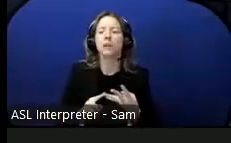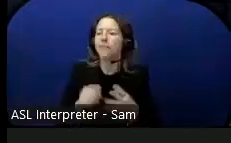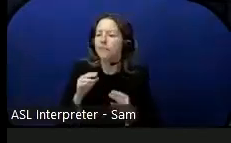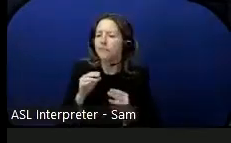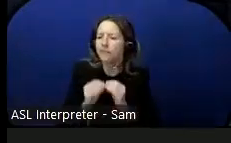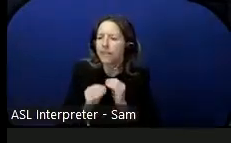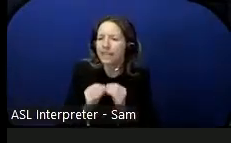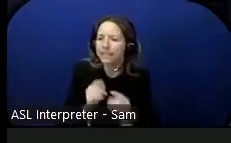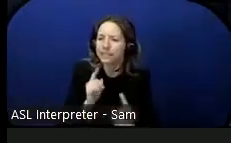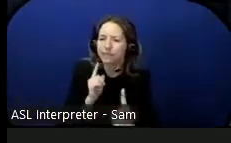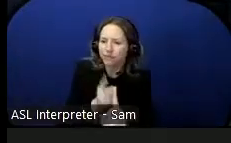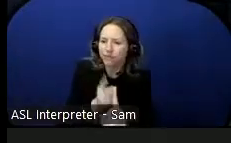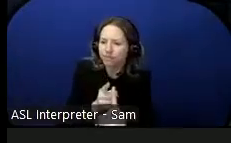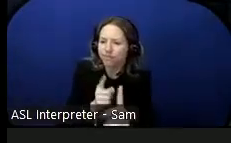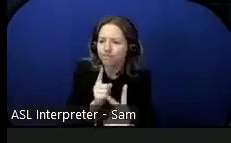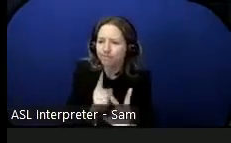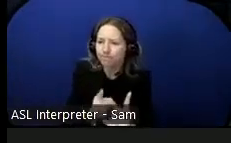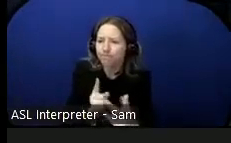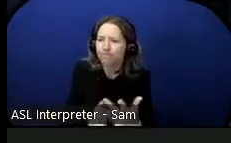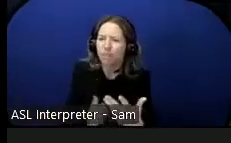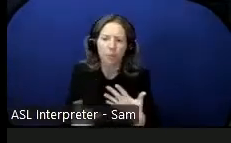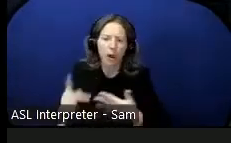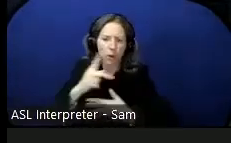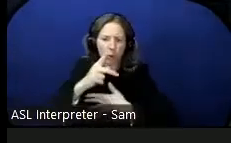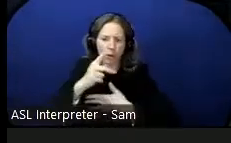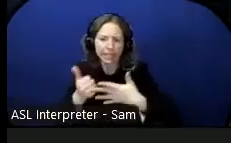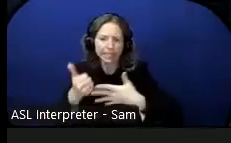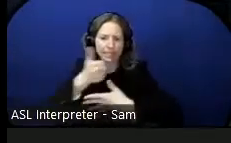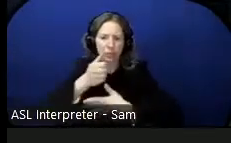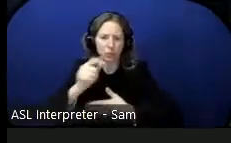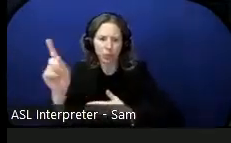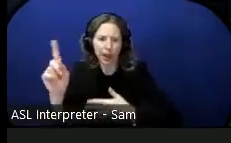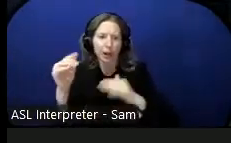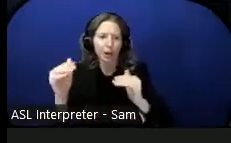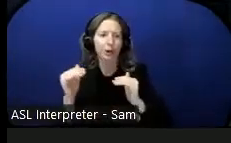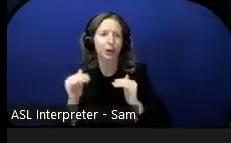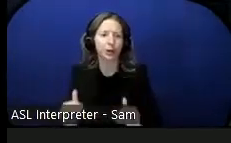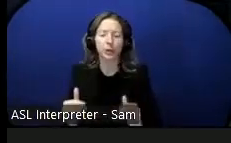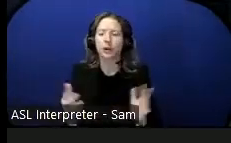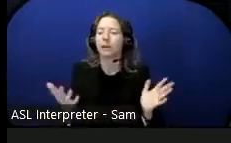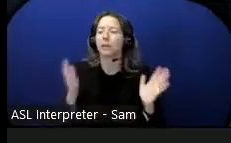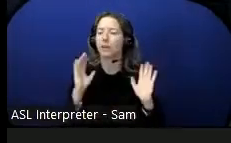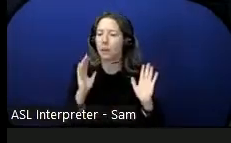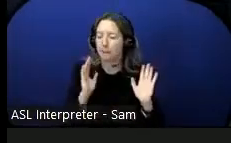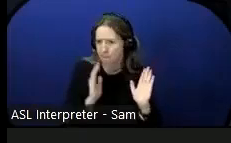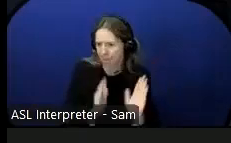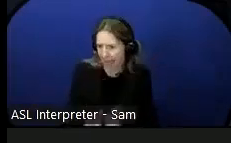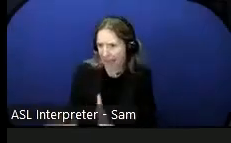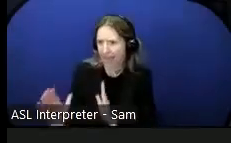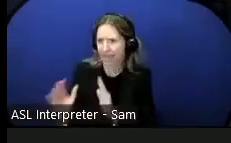some planning and processes consideration, so this will be how do I actually make this happen.